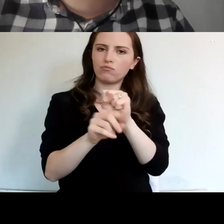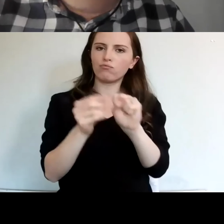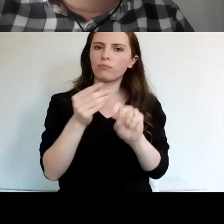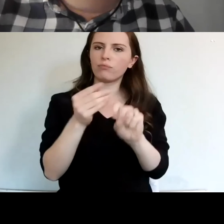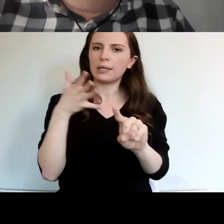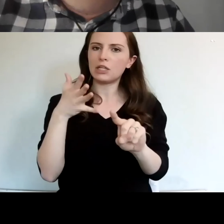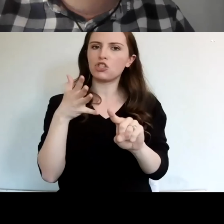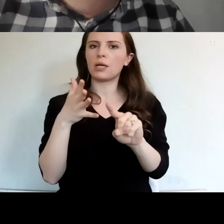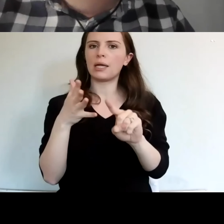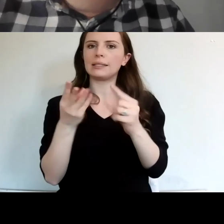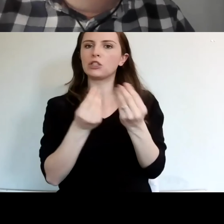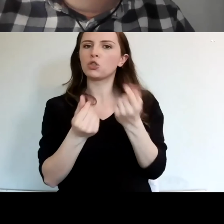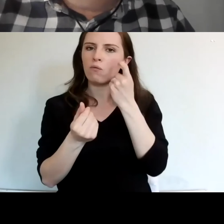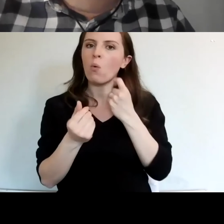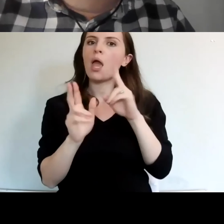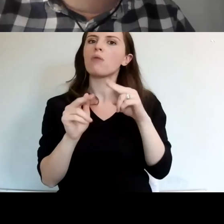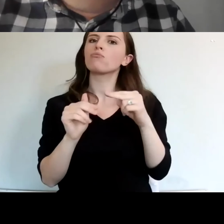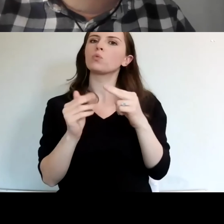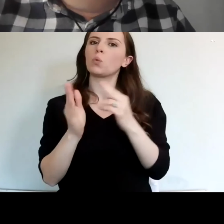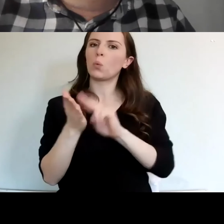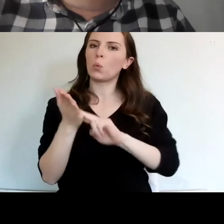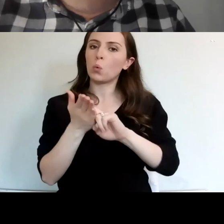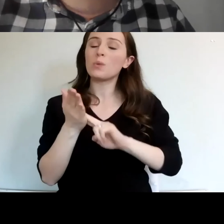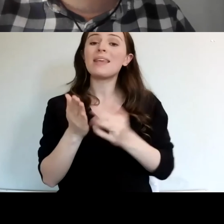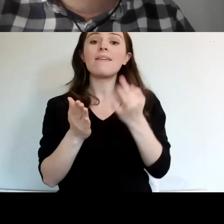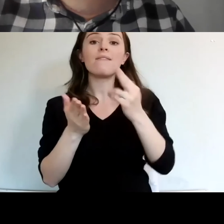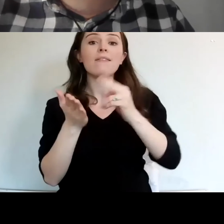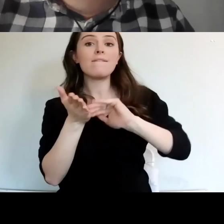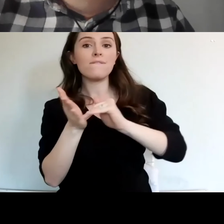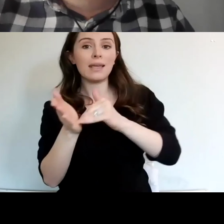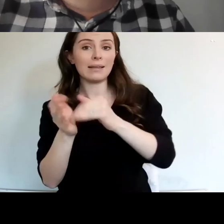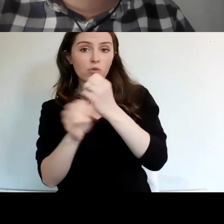but, again, if you fix that, it benefits the wider user base.